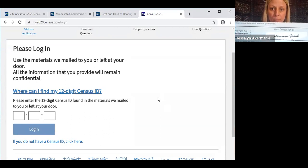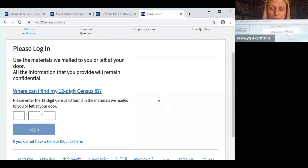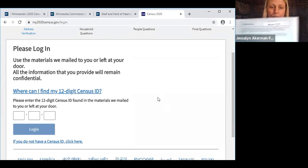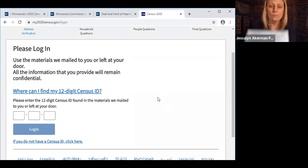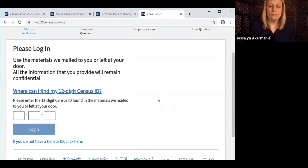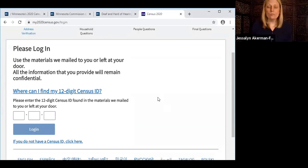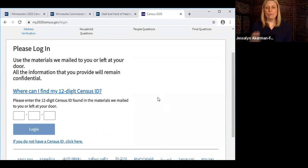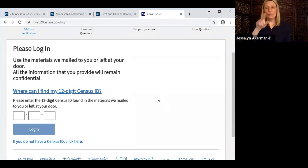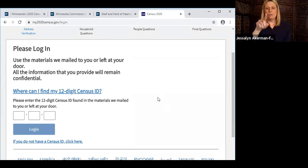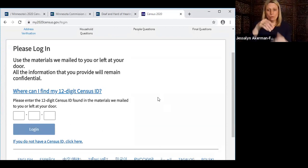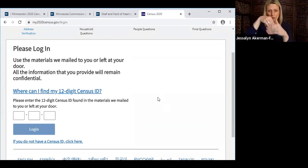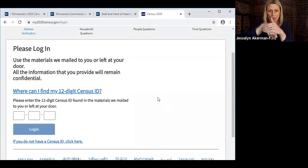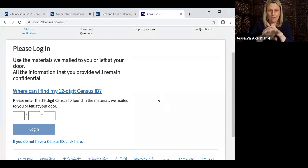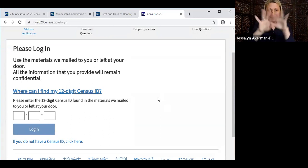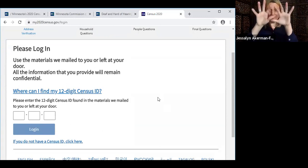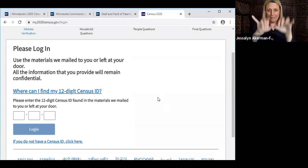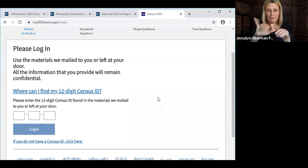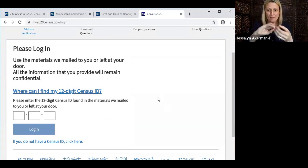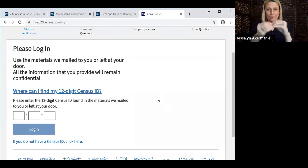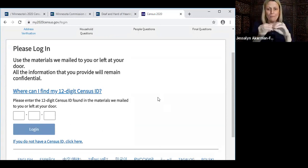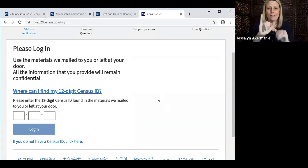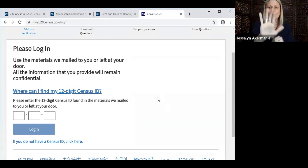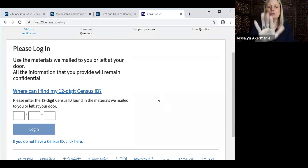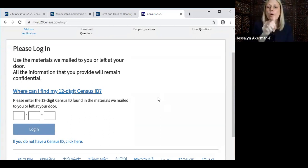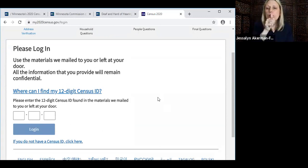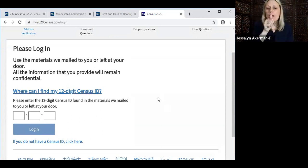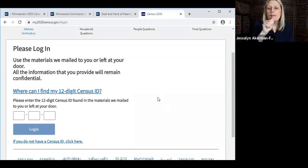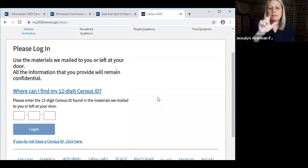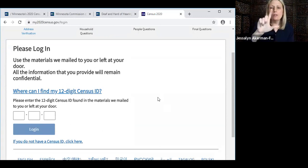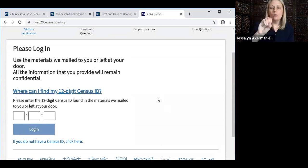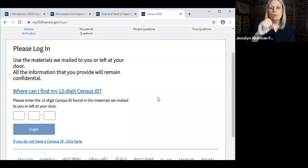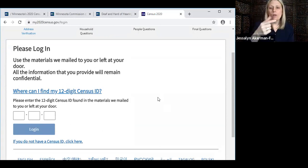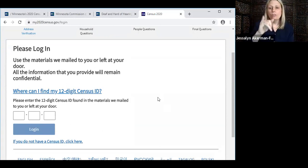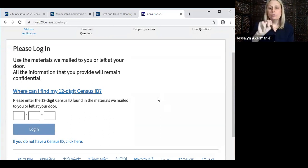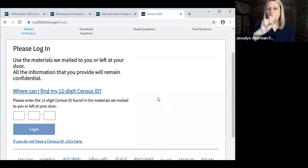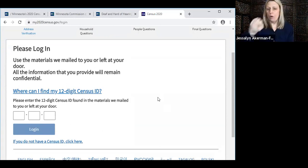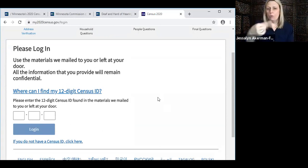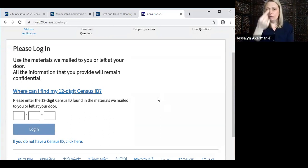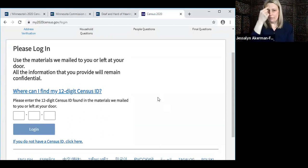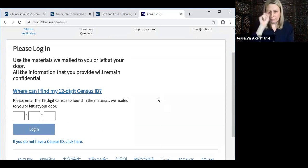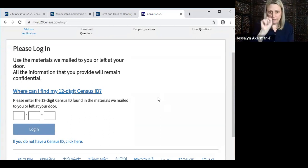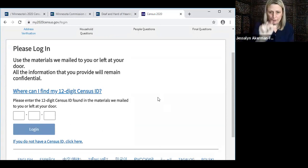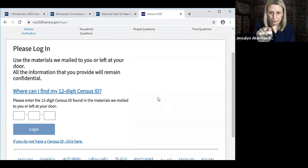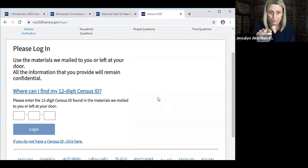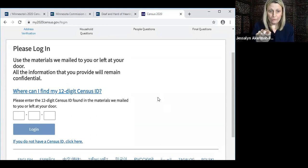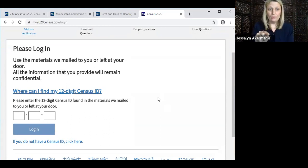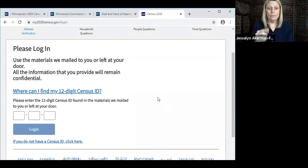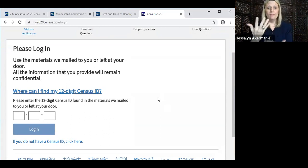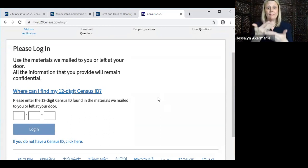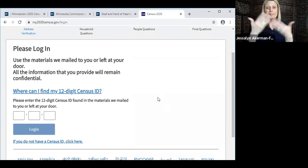the one that will be on your informational letter?